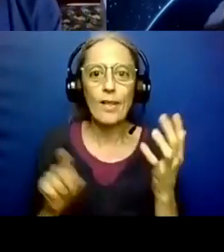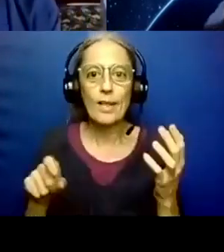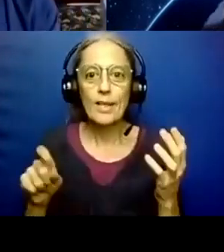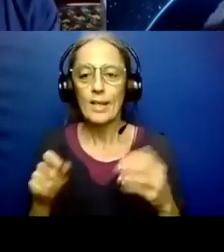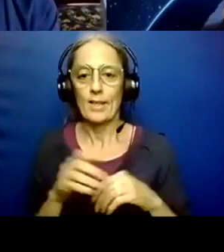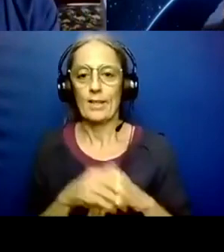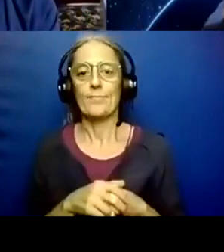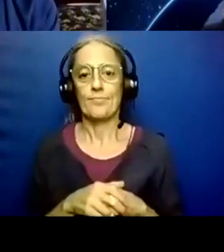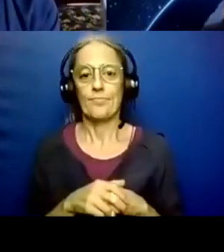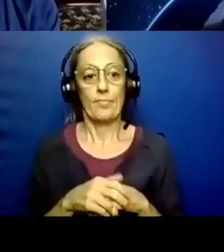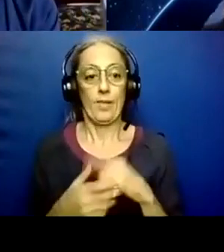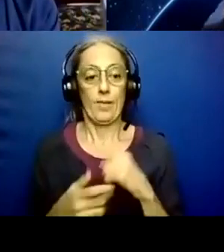to get what they need.